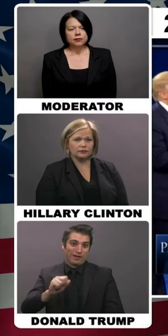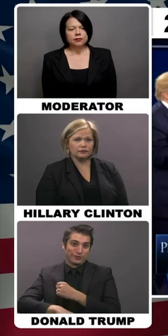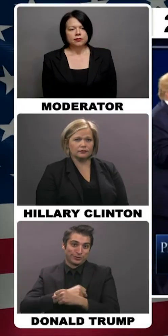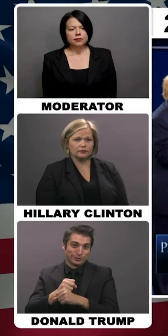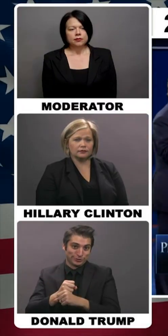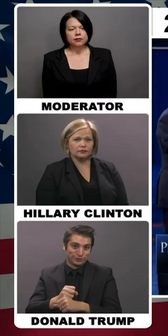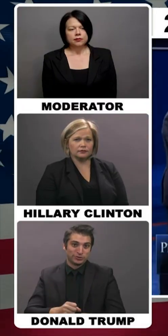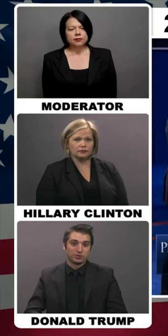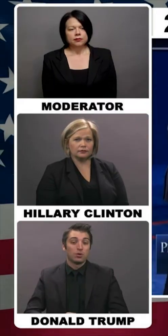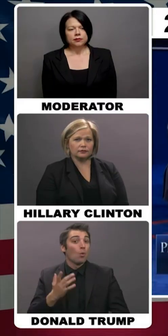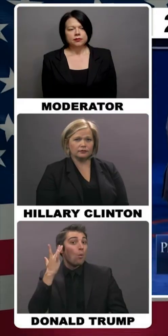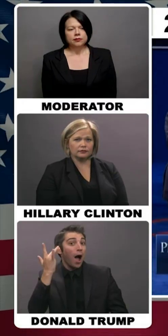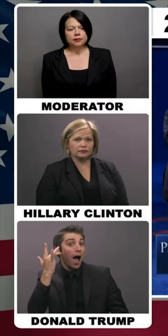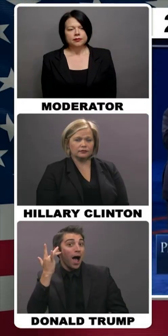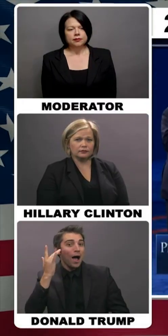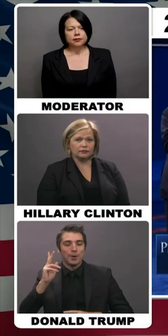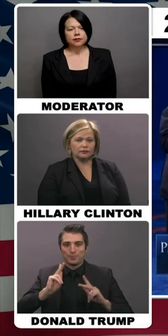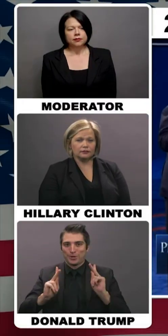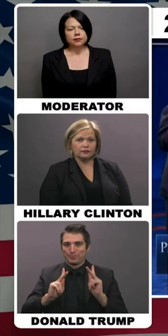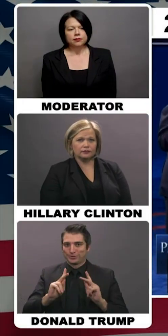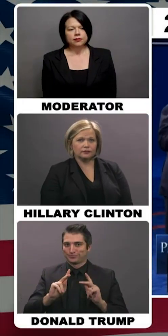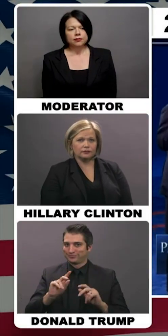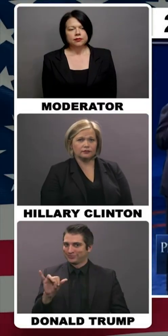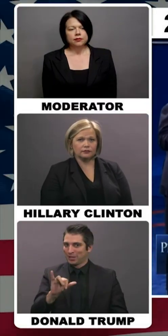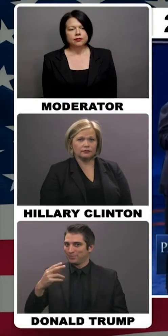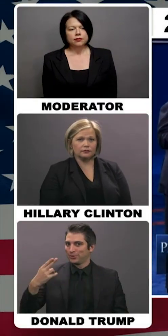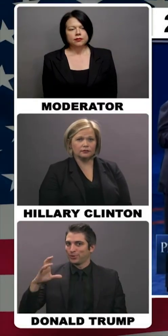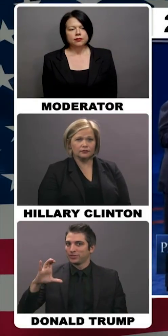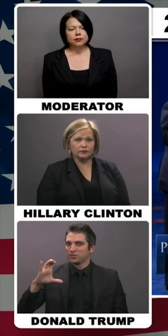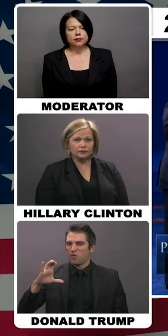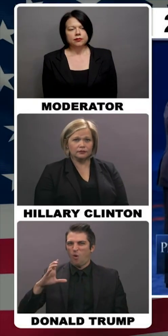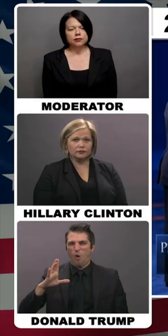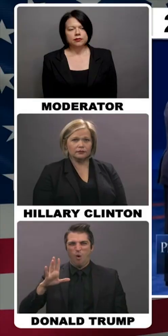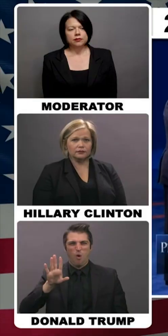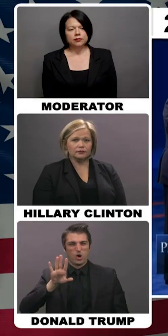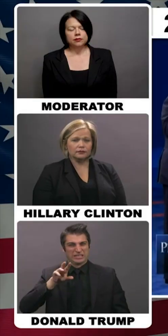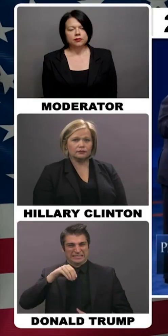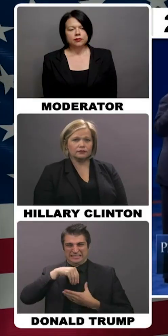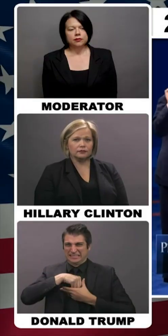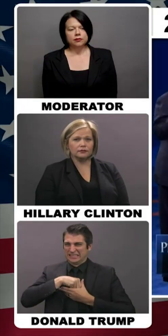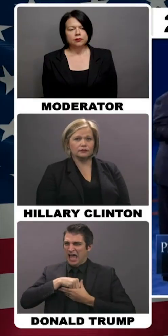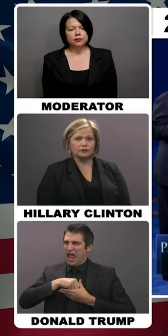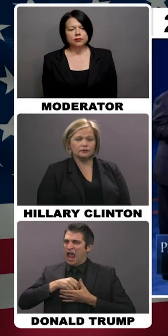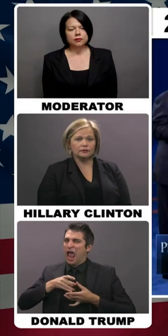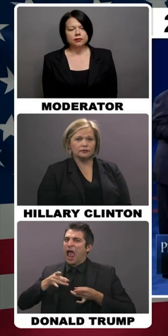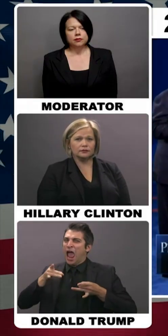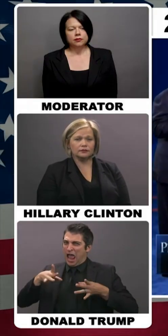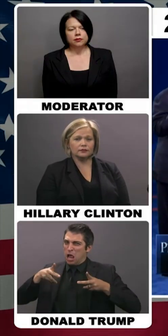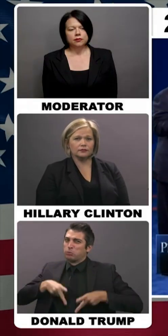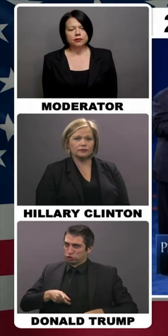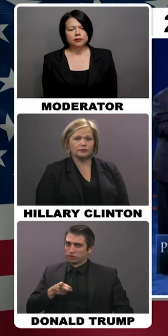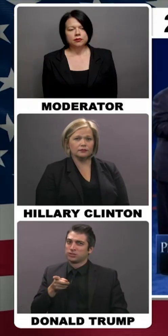and believe me, she has tremendous hate in her heart. And when she said deplorables, she meant it.